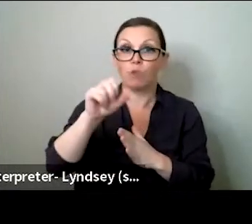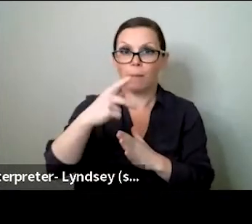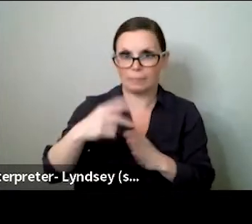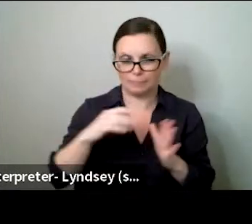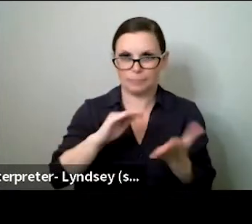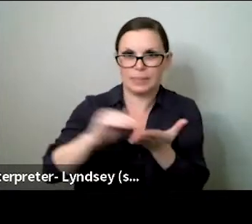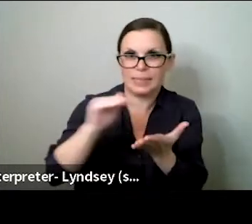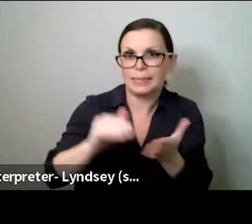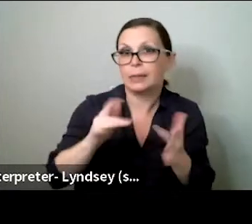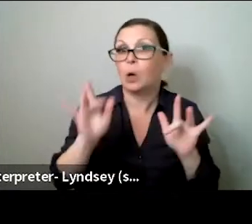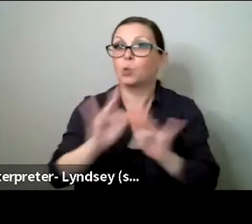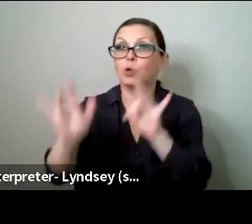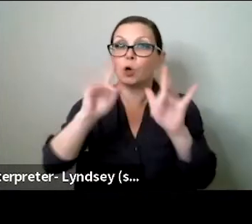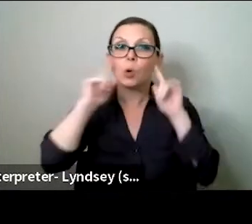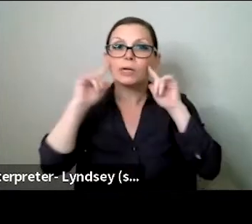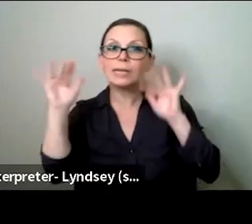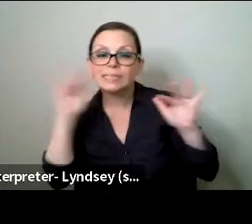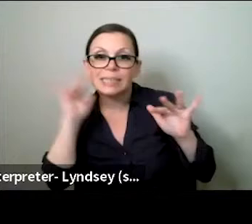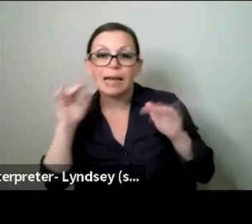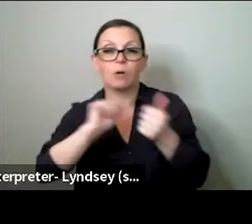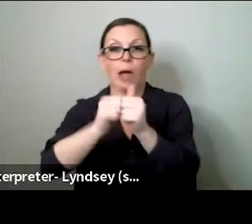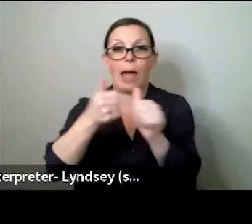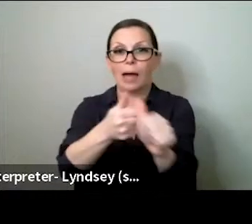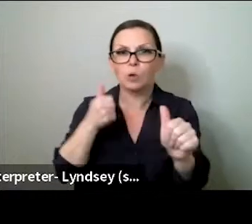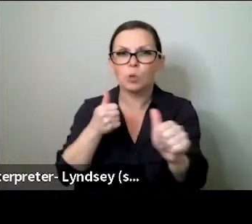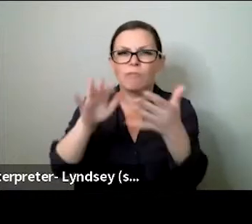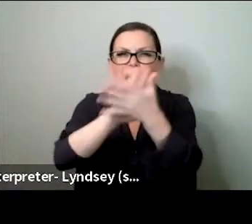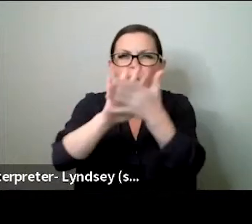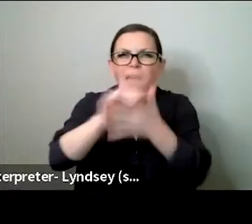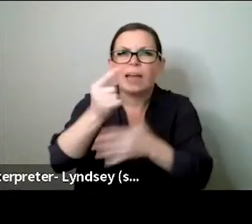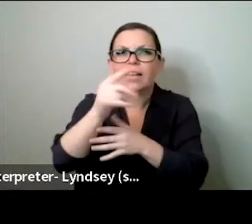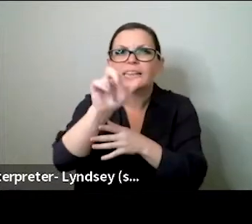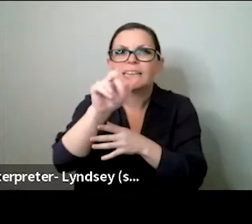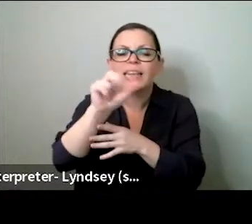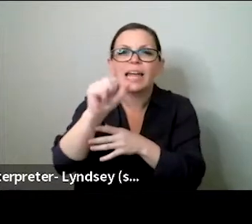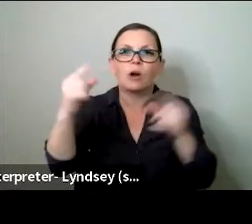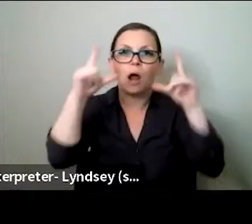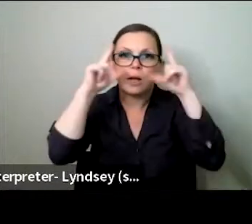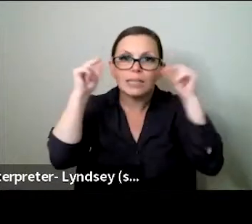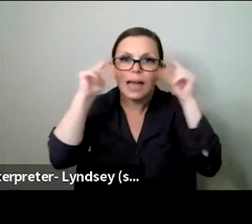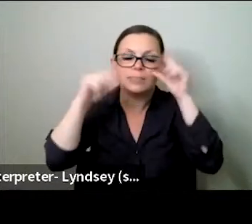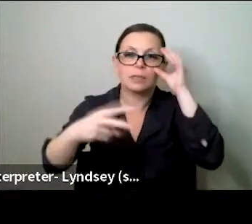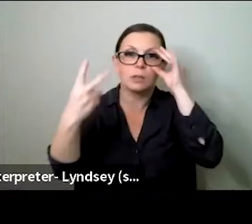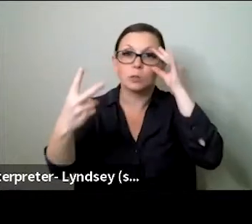recording sound, how to avoid glare on glasses, a two device setup,